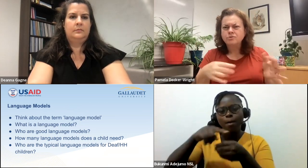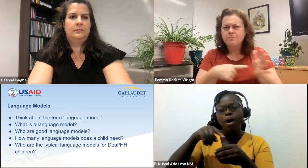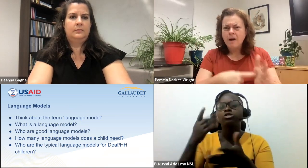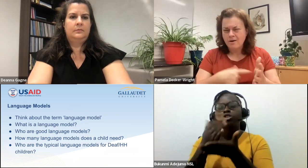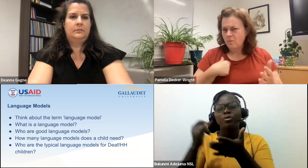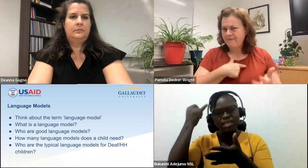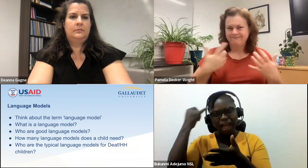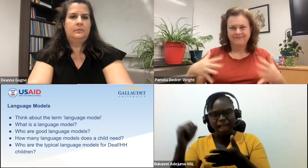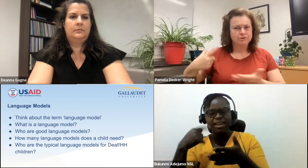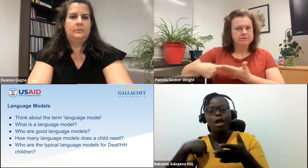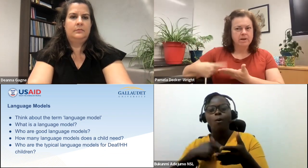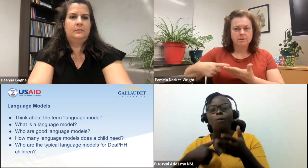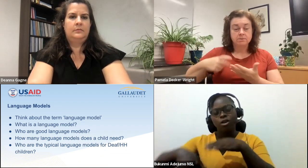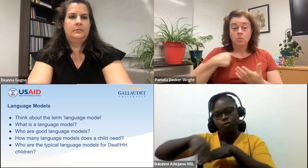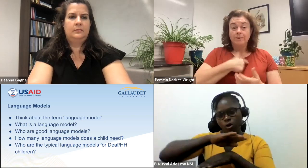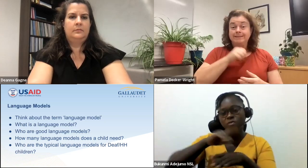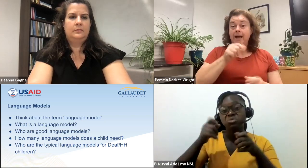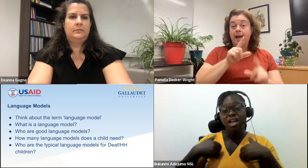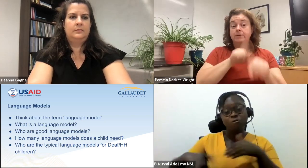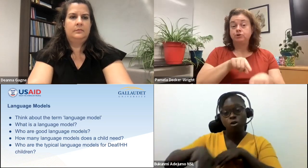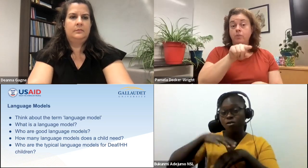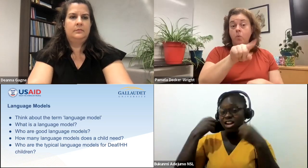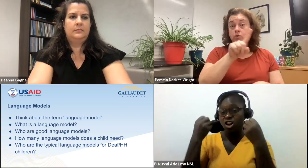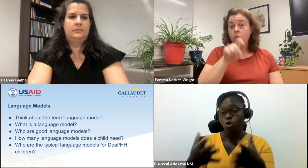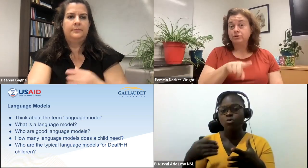the children acquired from, and who should the language mild be